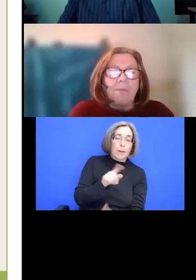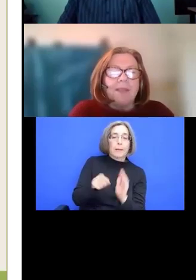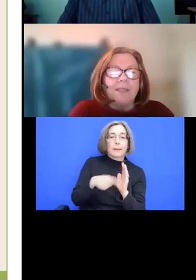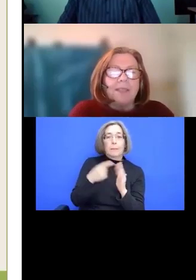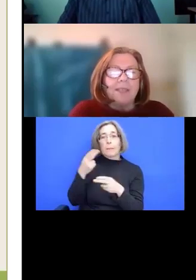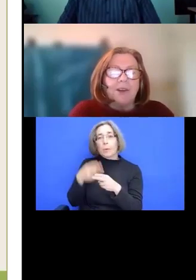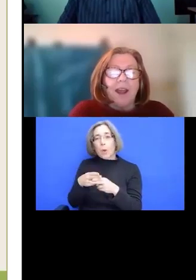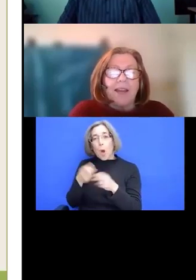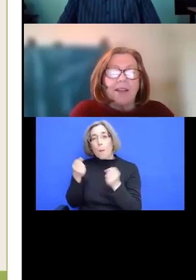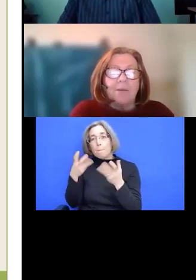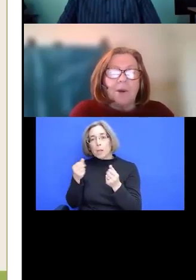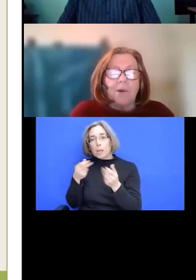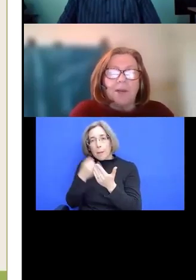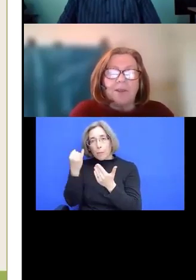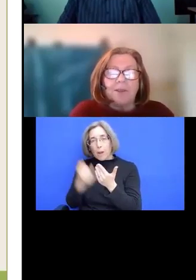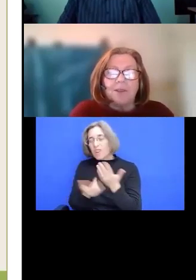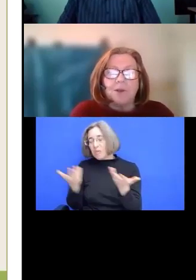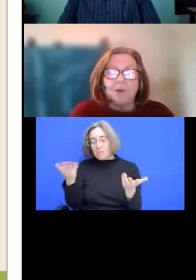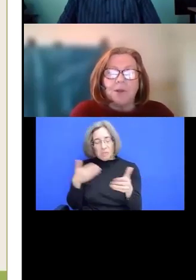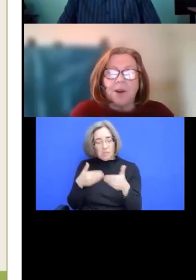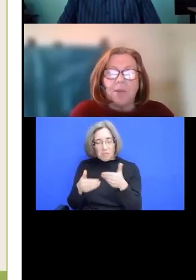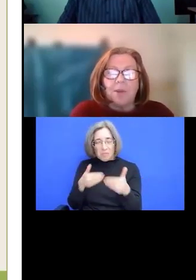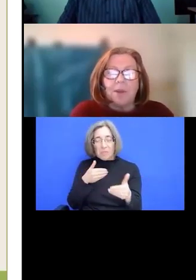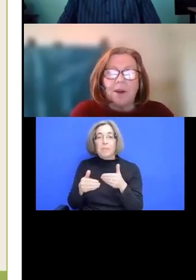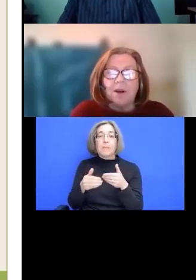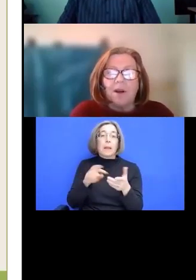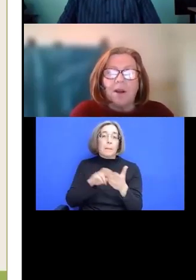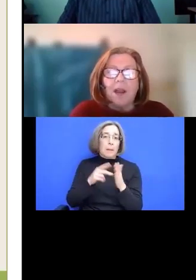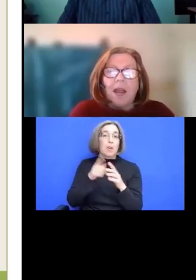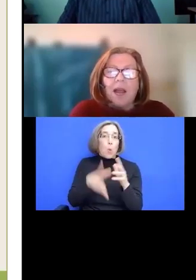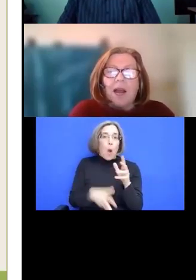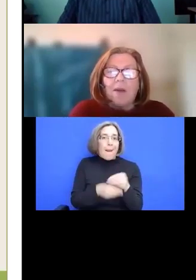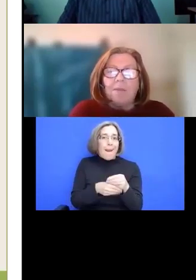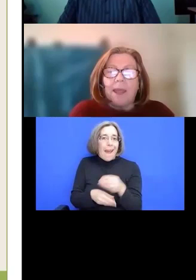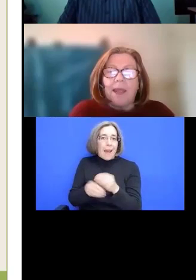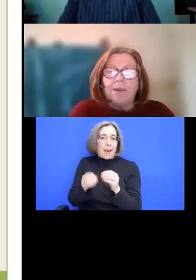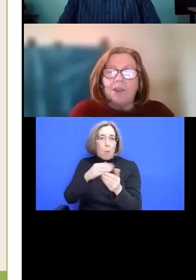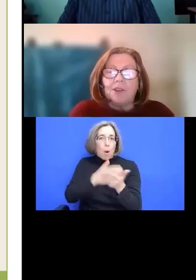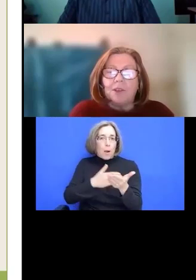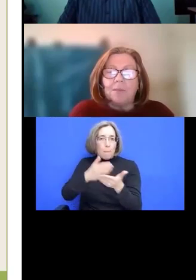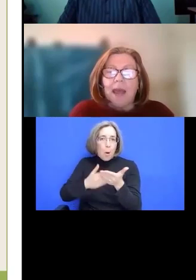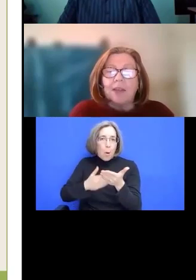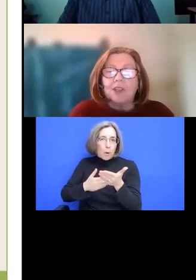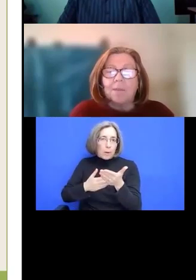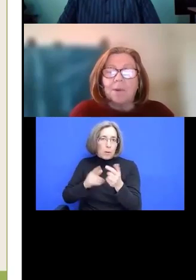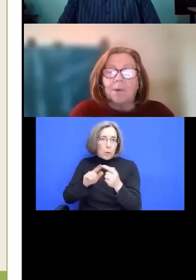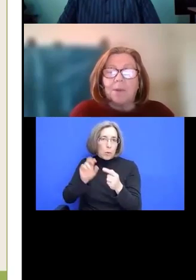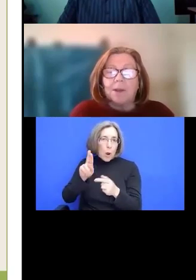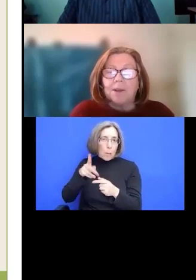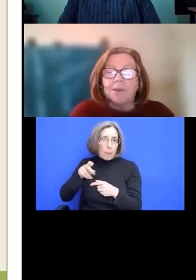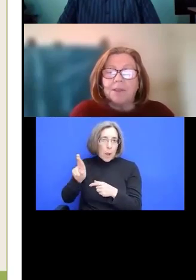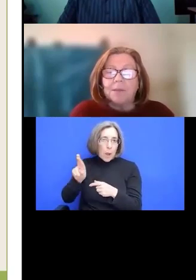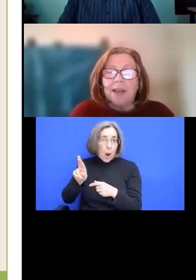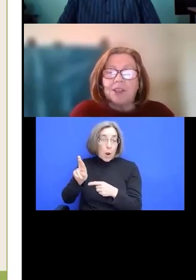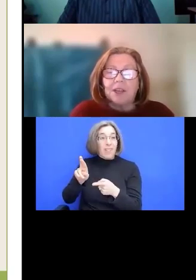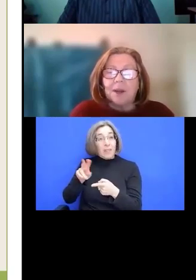Basically you're adding components to the RPPR. They should match up or be close to matching up